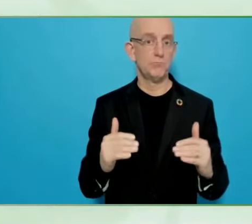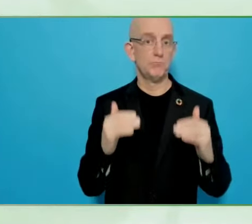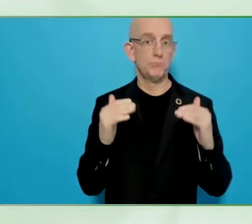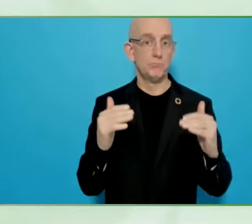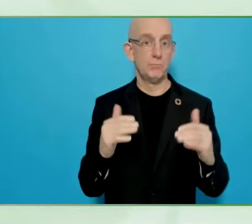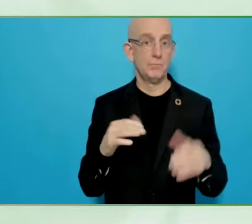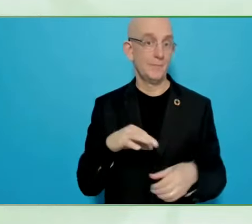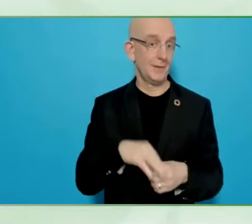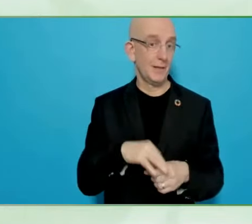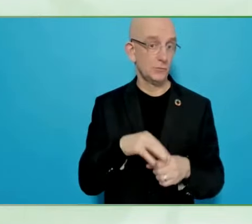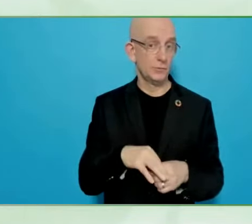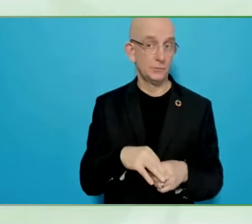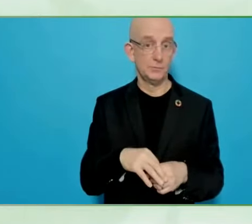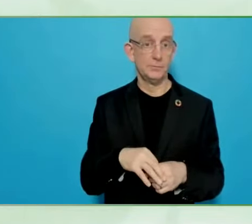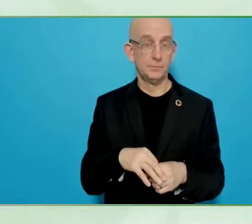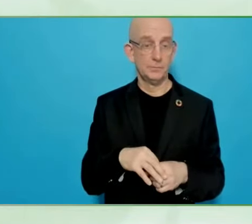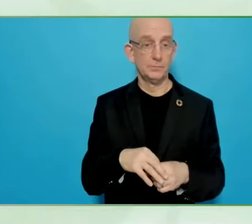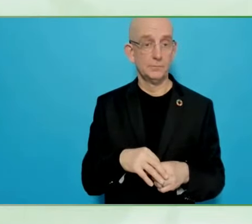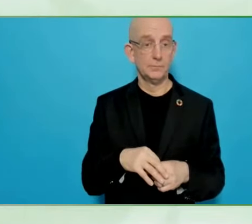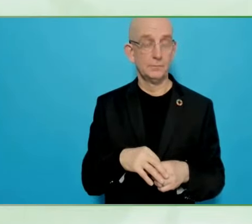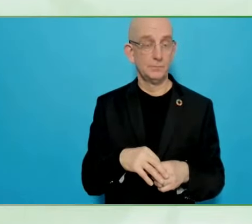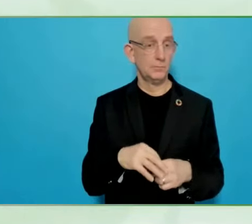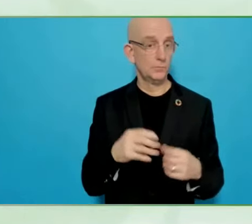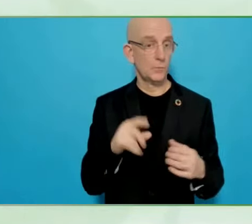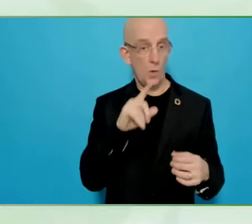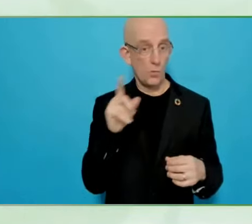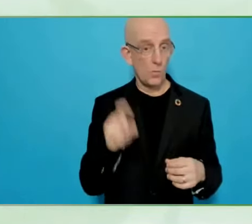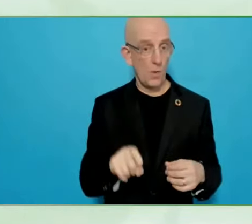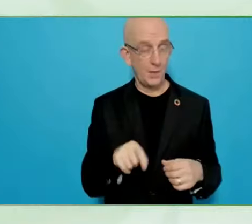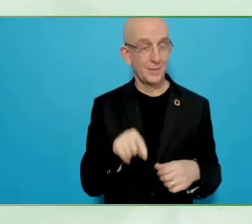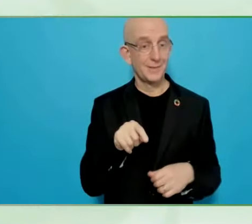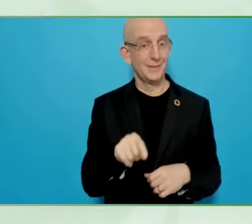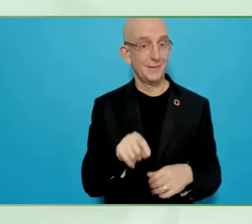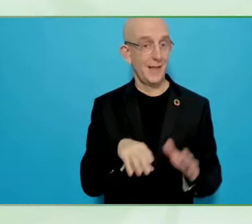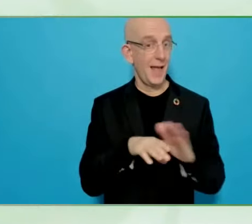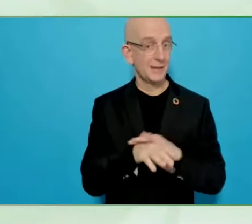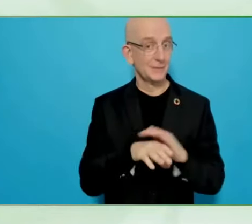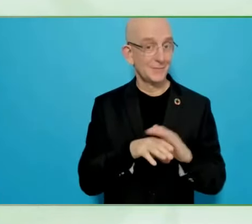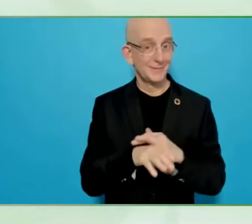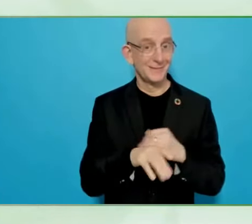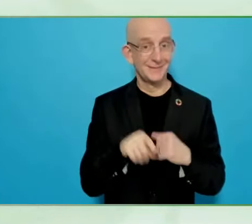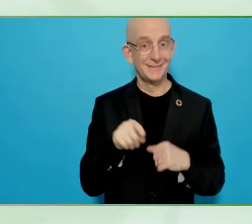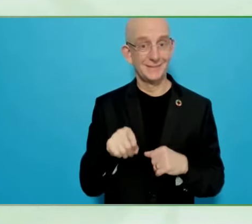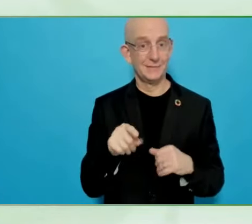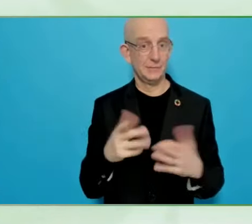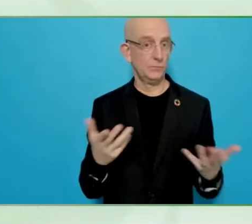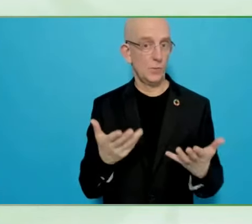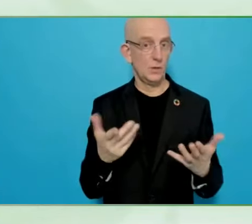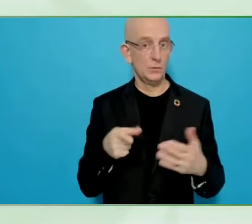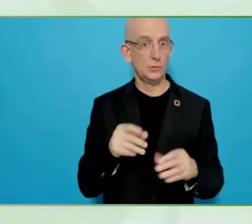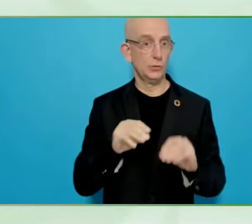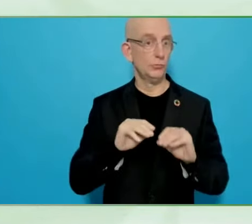but also public authorities that are going to be checking in to be also implementing accessibility.